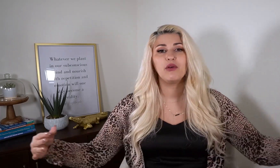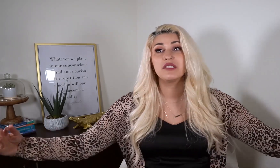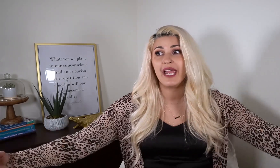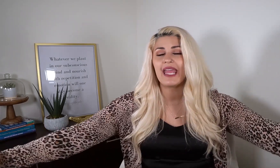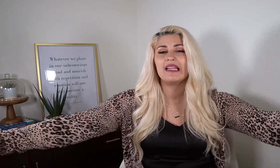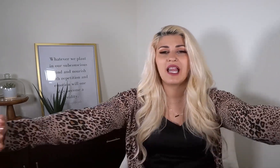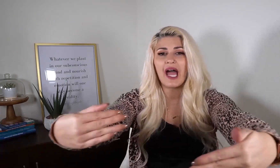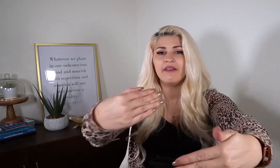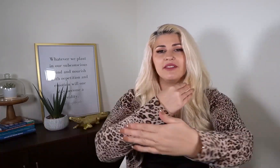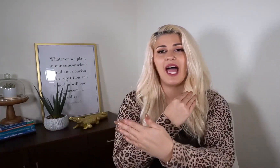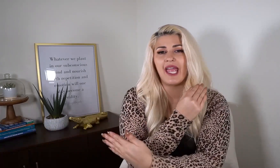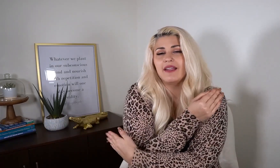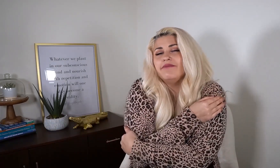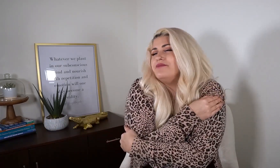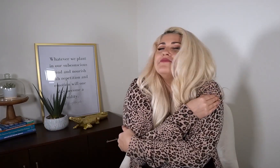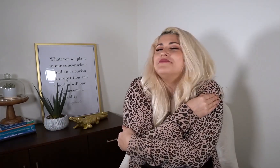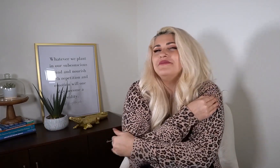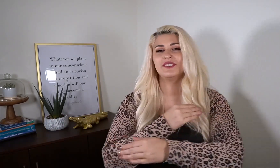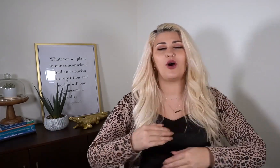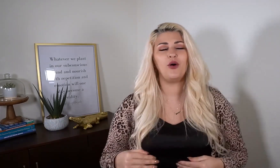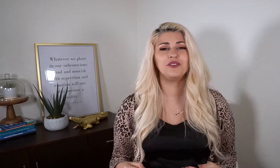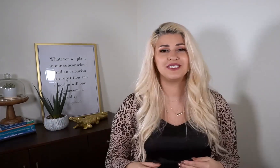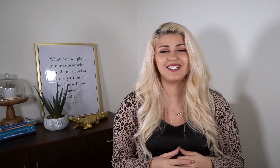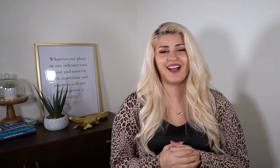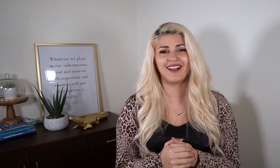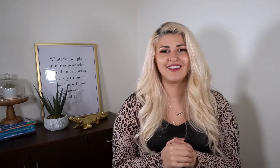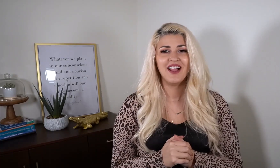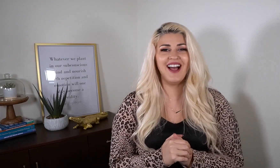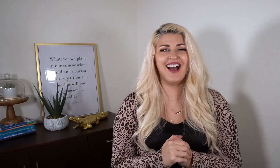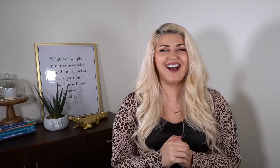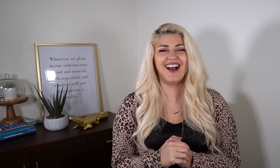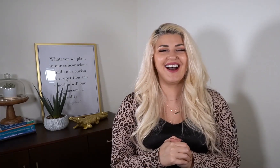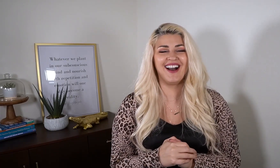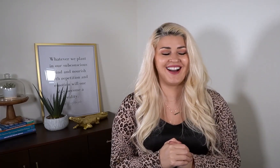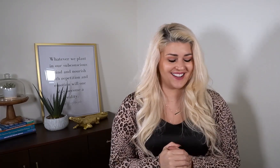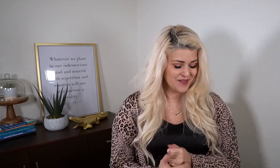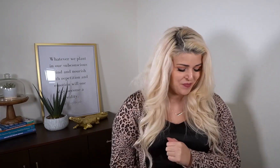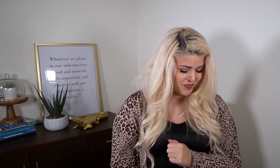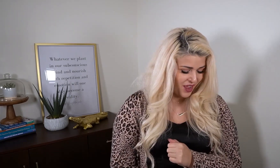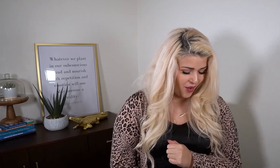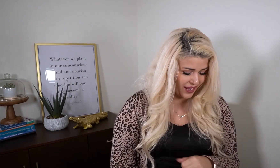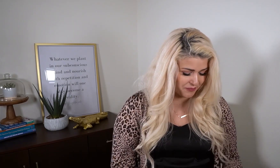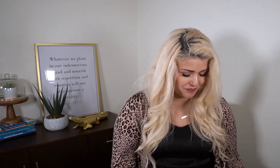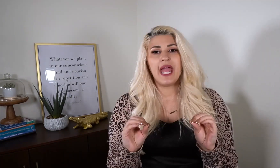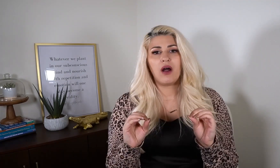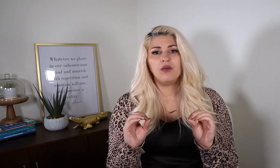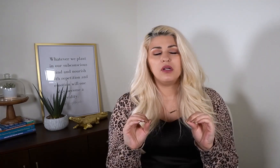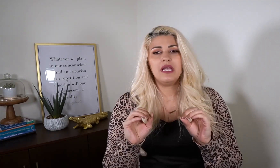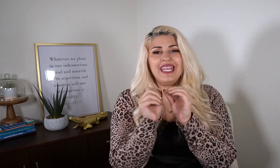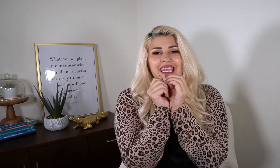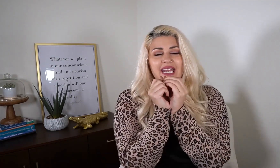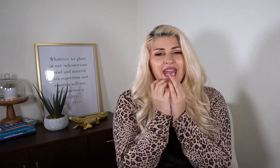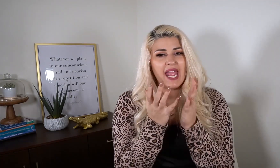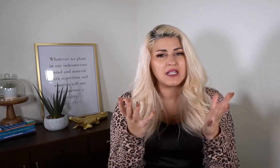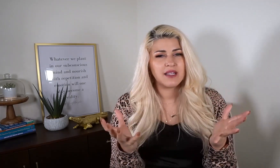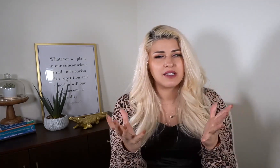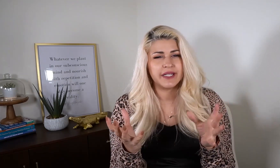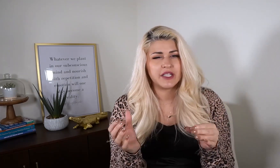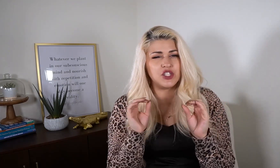I will take a live lion, mm, to hold and to hug. (chuckles) Okay, now, in an ASL sentence,